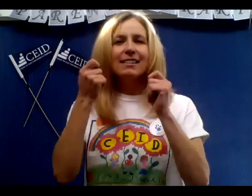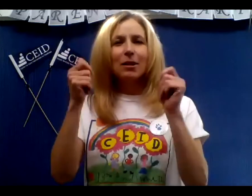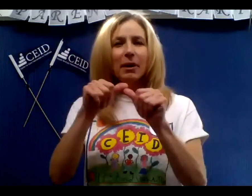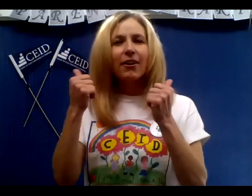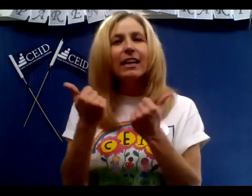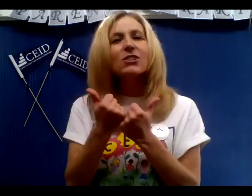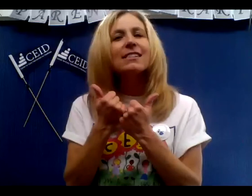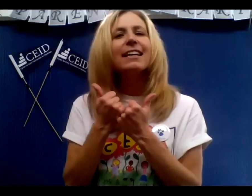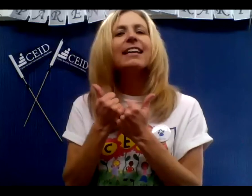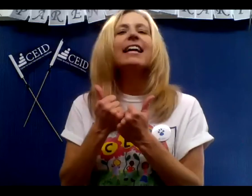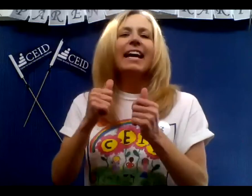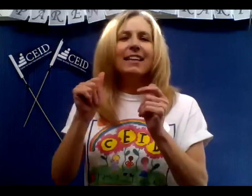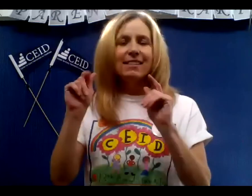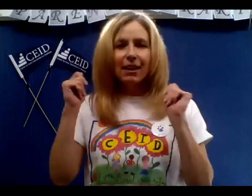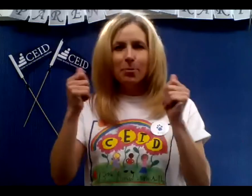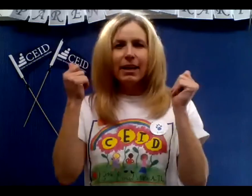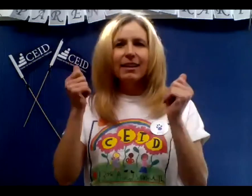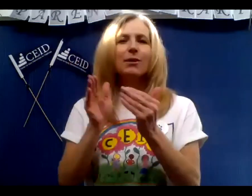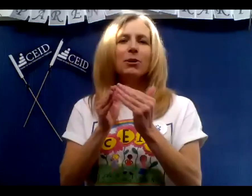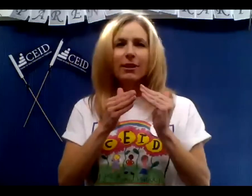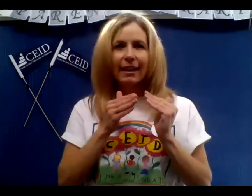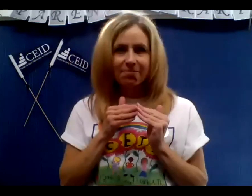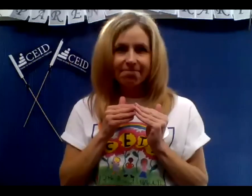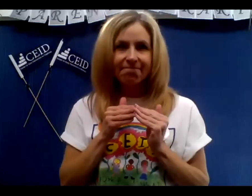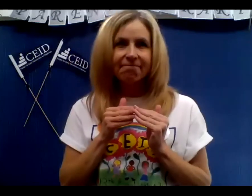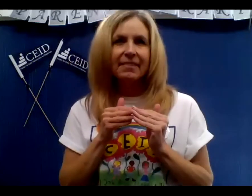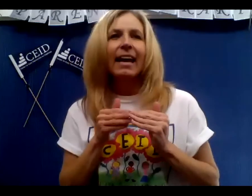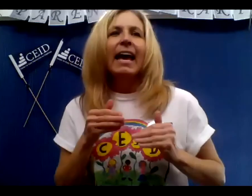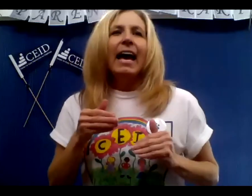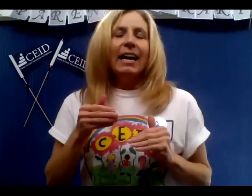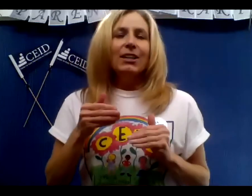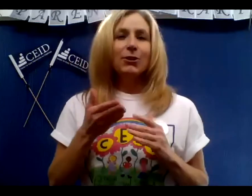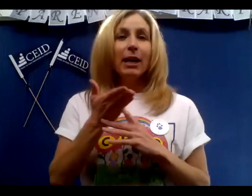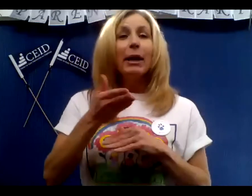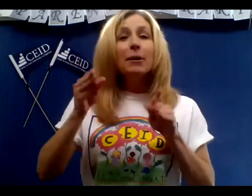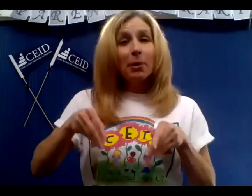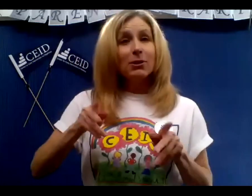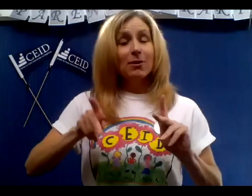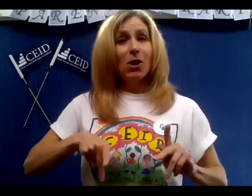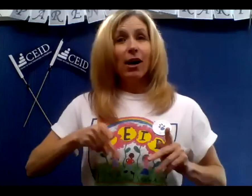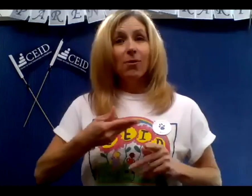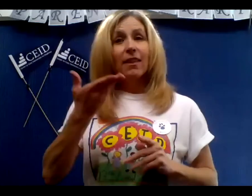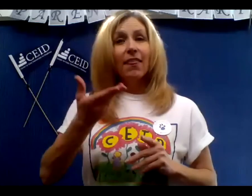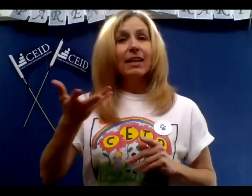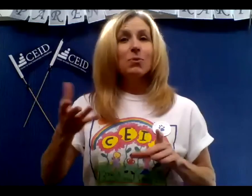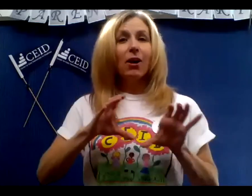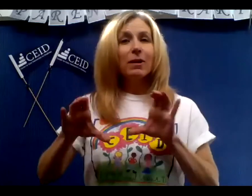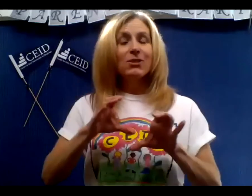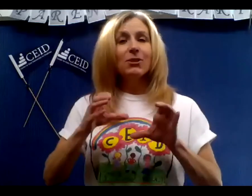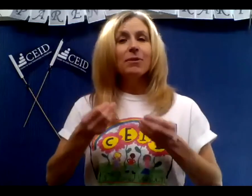to celebrate our agency and to celebrate community. During our in-person walk, one of the things we always do